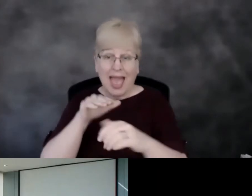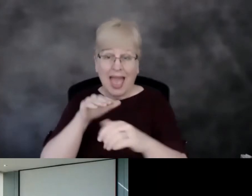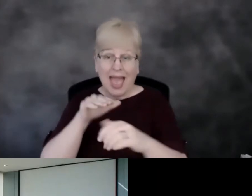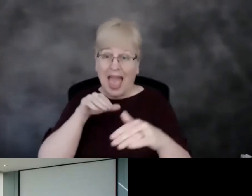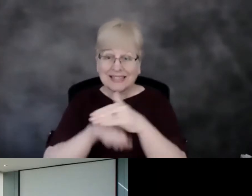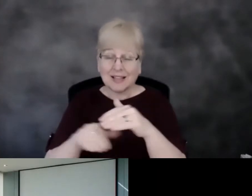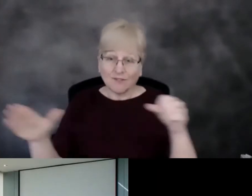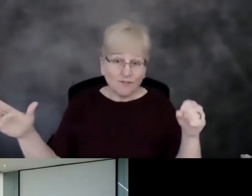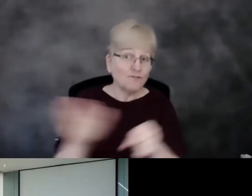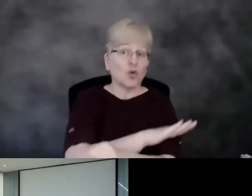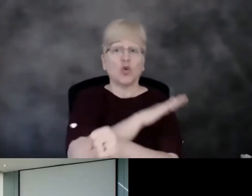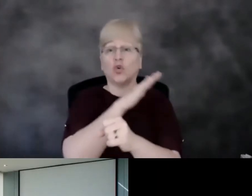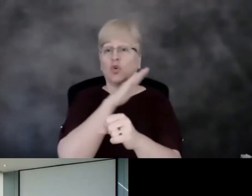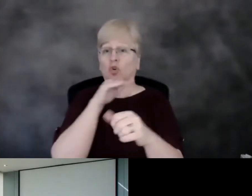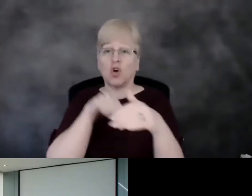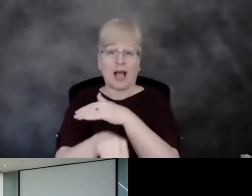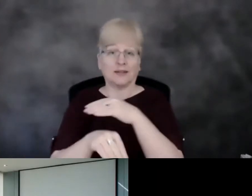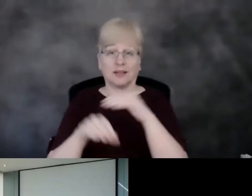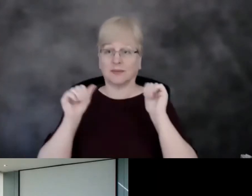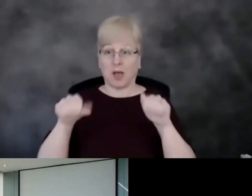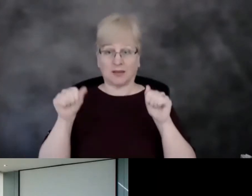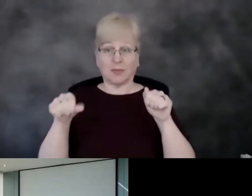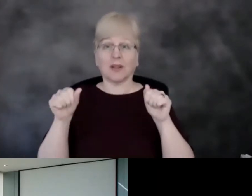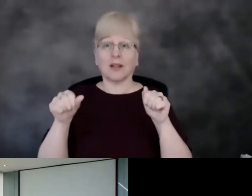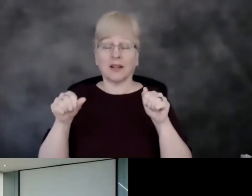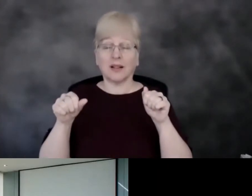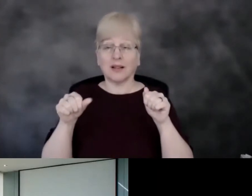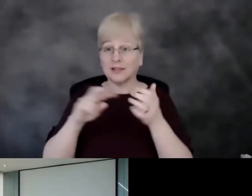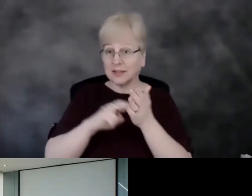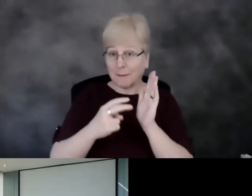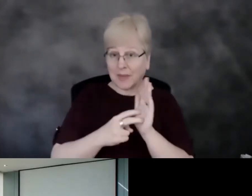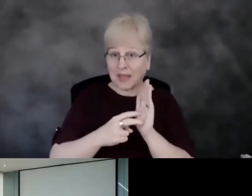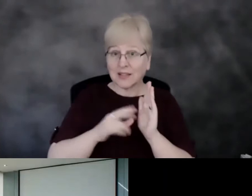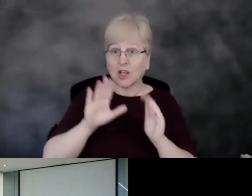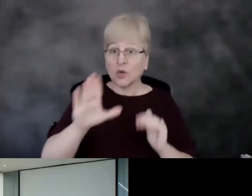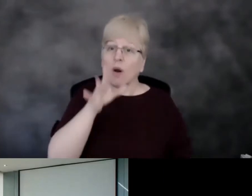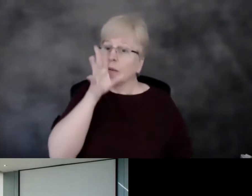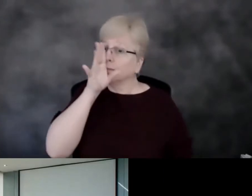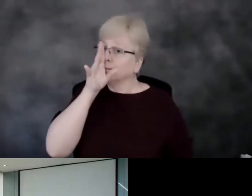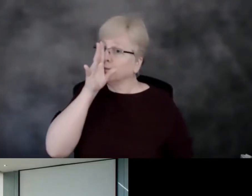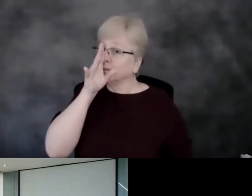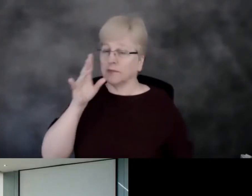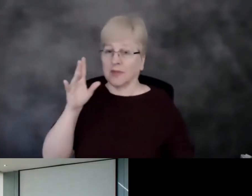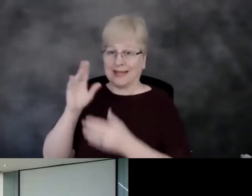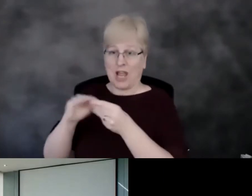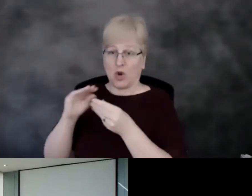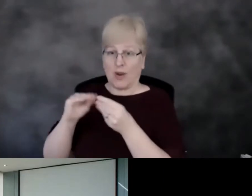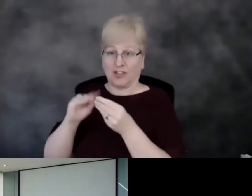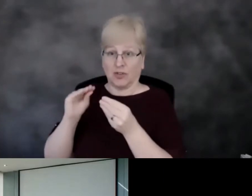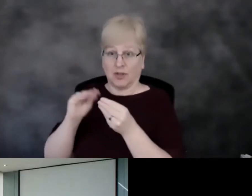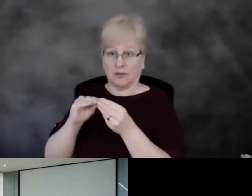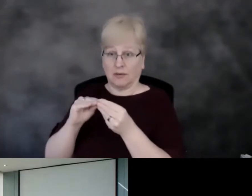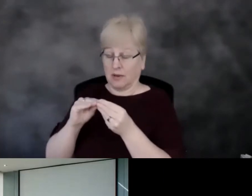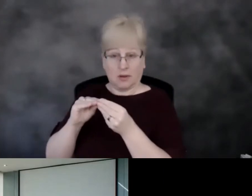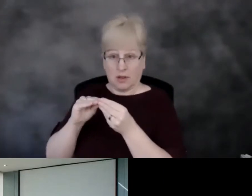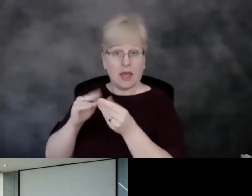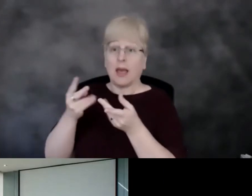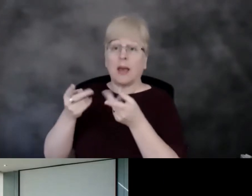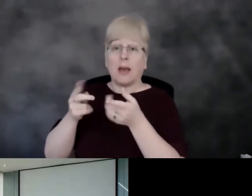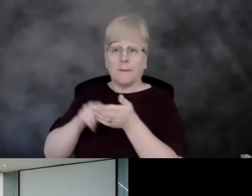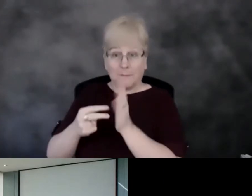16:12:27 So, if you post your oral narration, after the annual meeting, each will be transcribed,